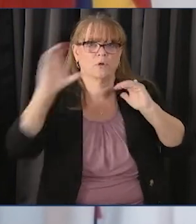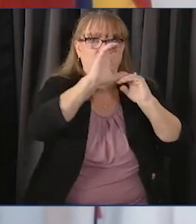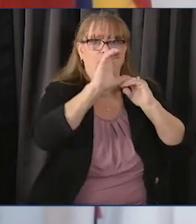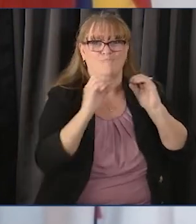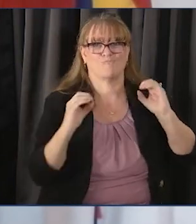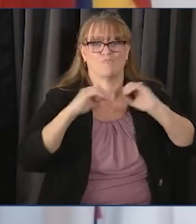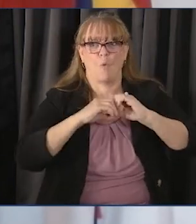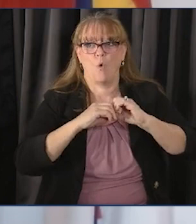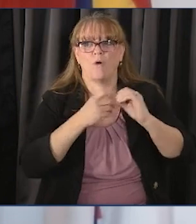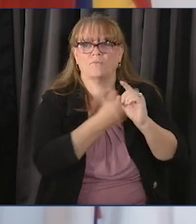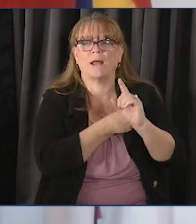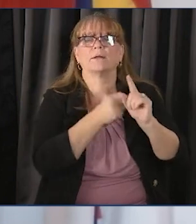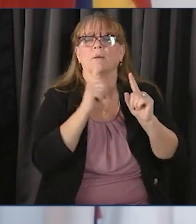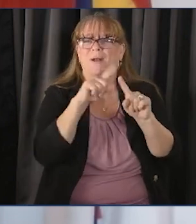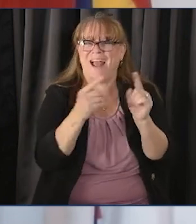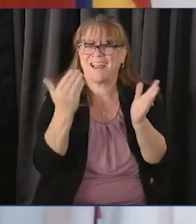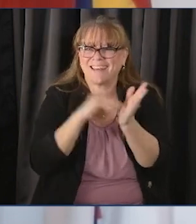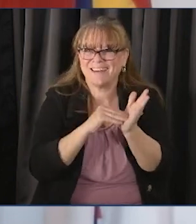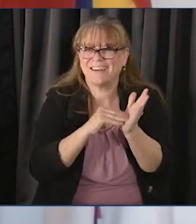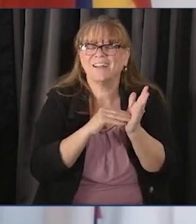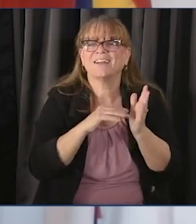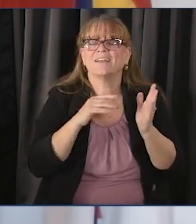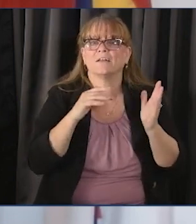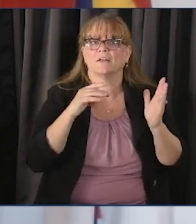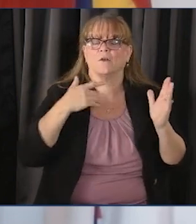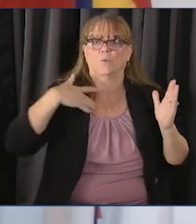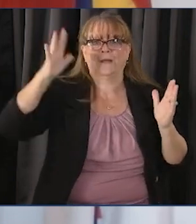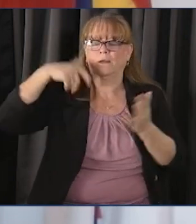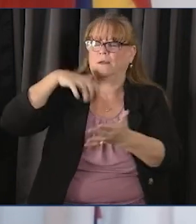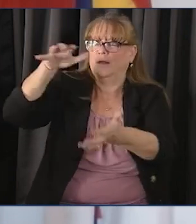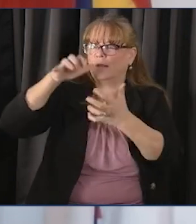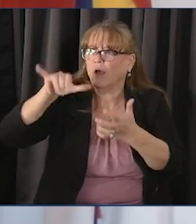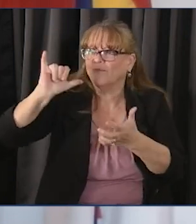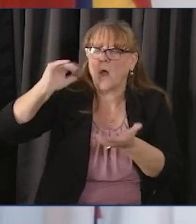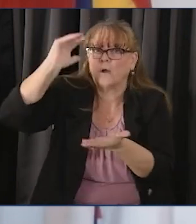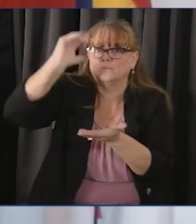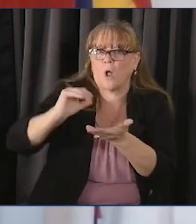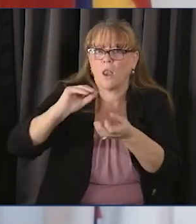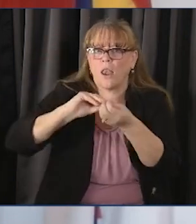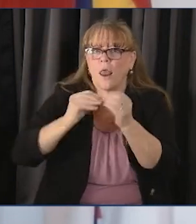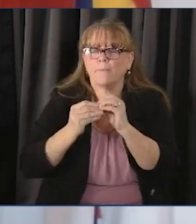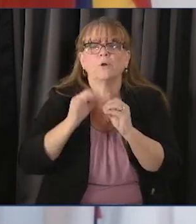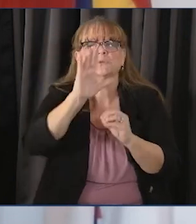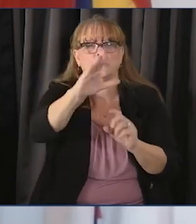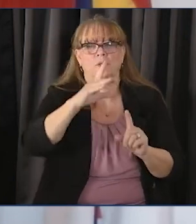And we are optimistic that the number of vaccines delivered to our state will increase over time.